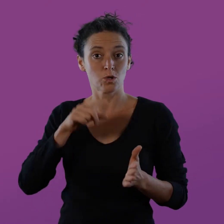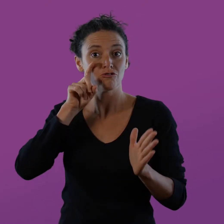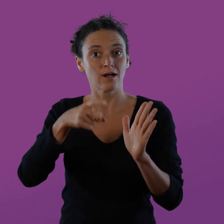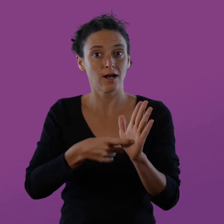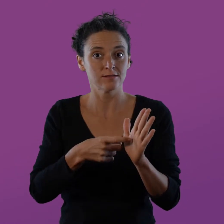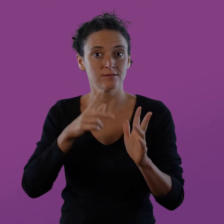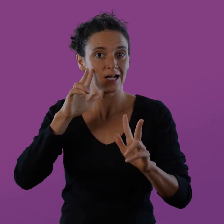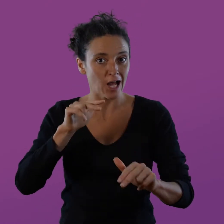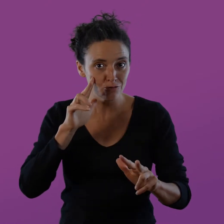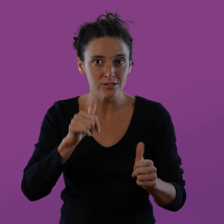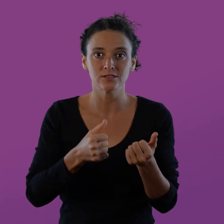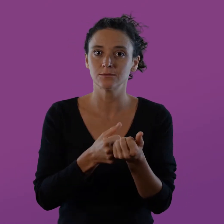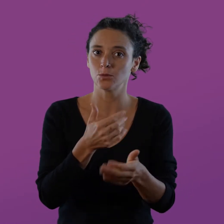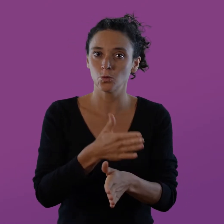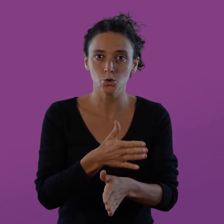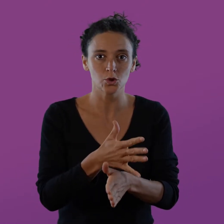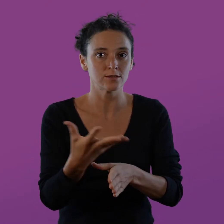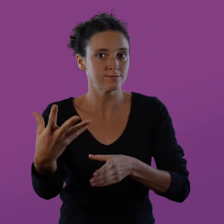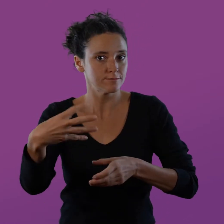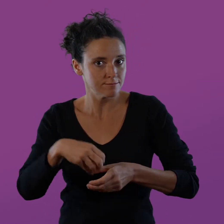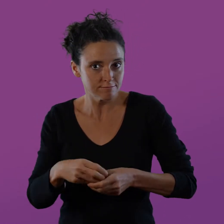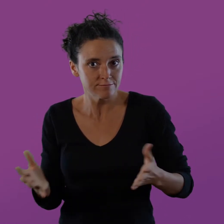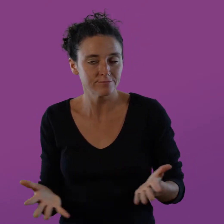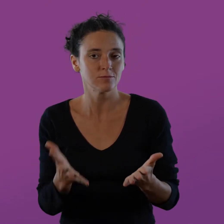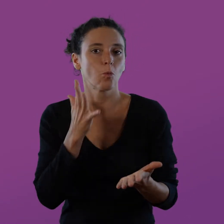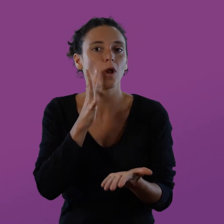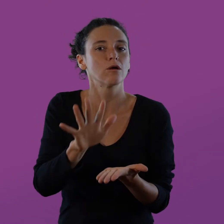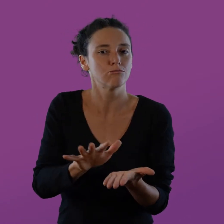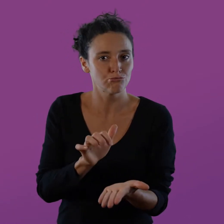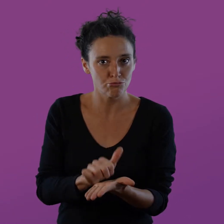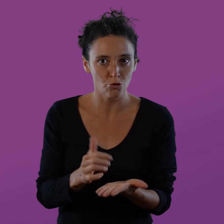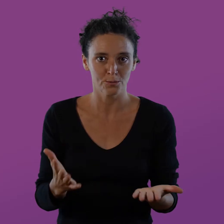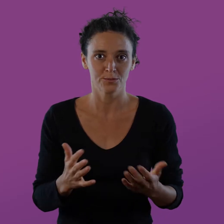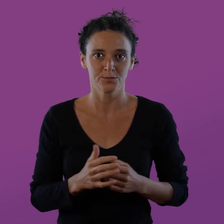We recognise and encourage the participation of carers and support workers where appropriate.